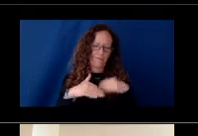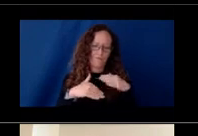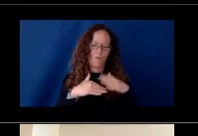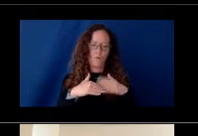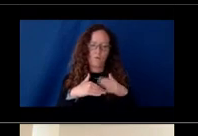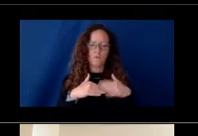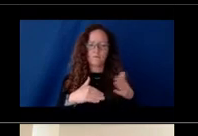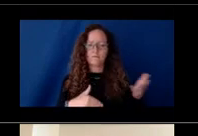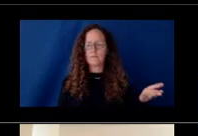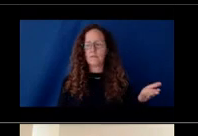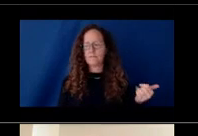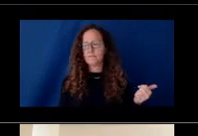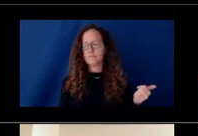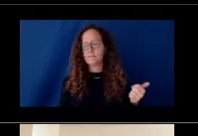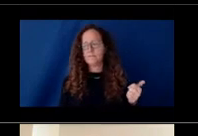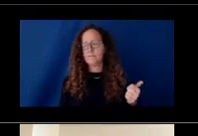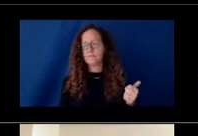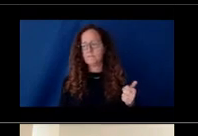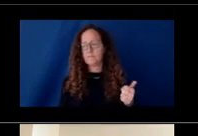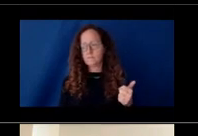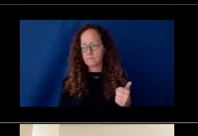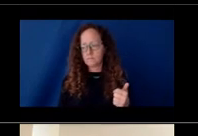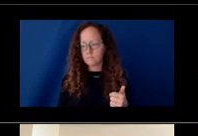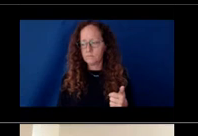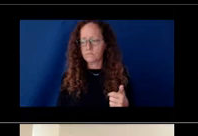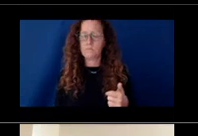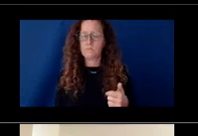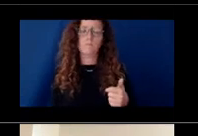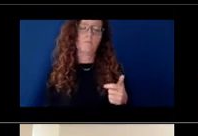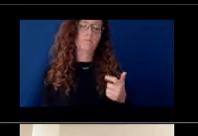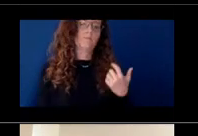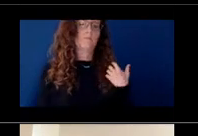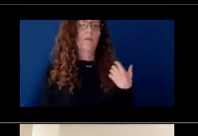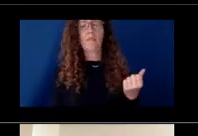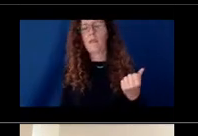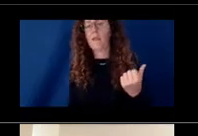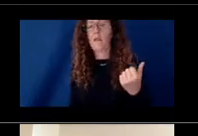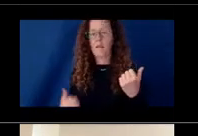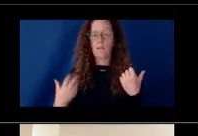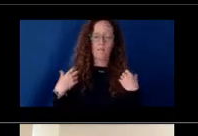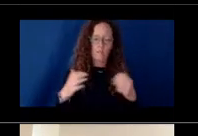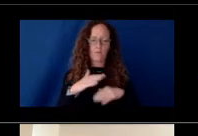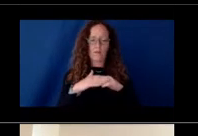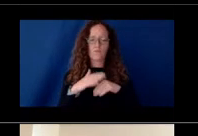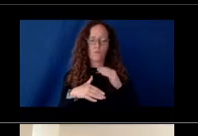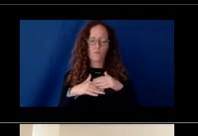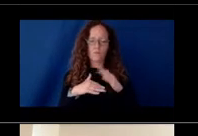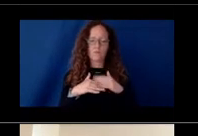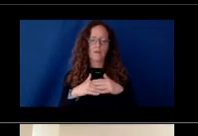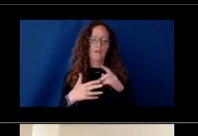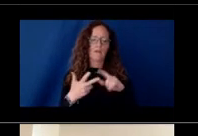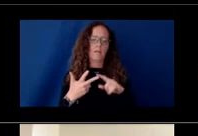you know, the health-based thresholds start and where you see the profile for the 95th percentile.